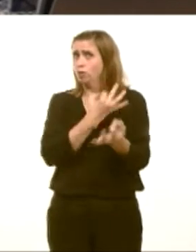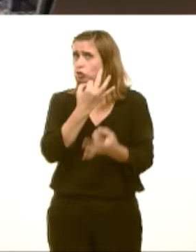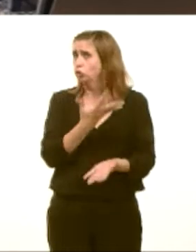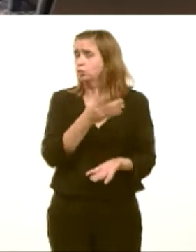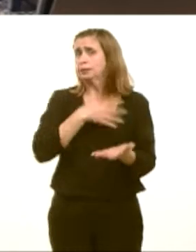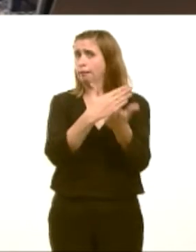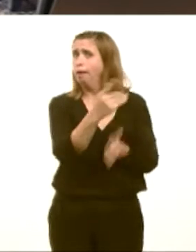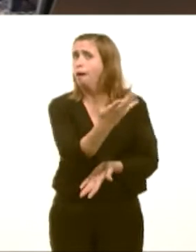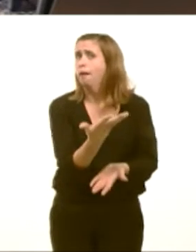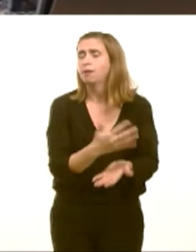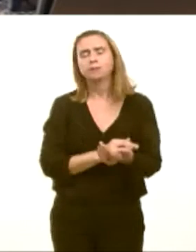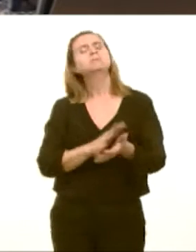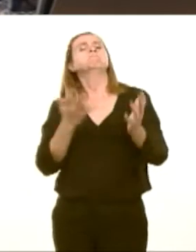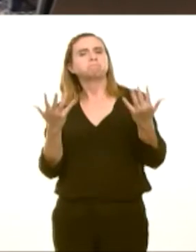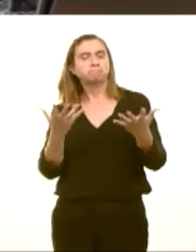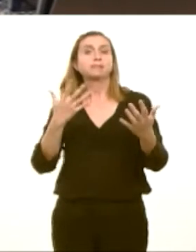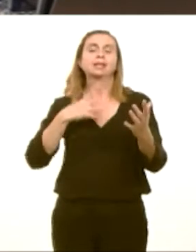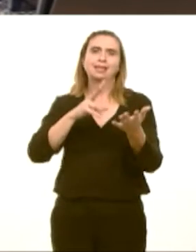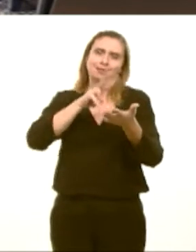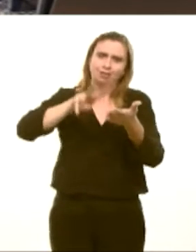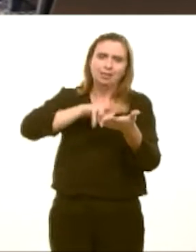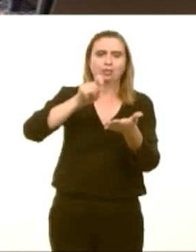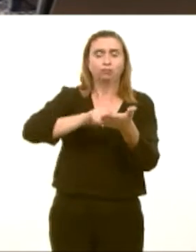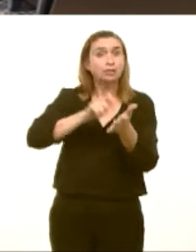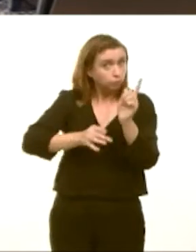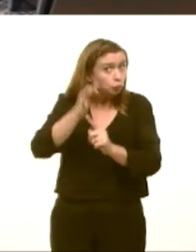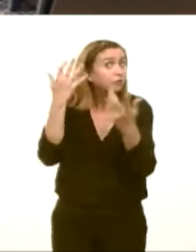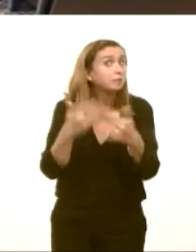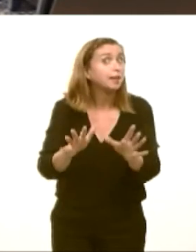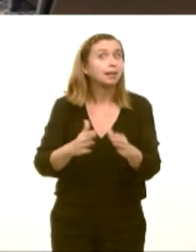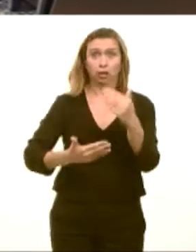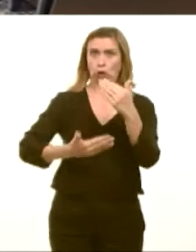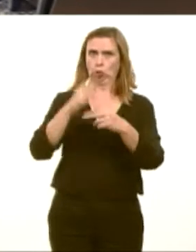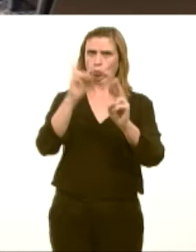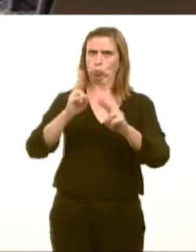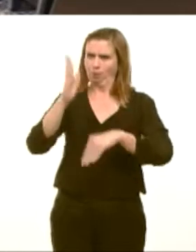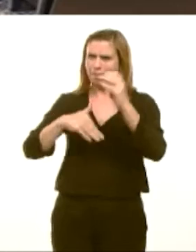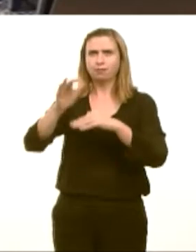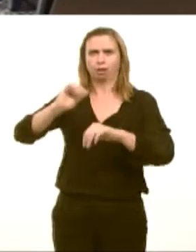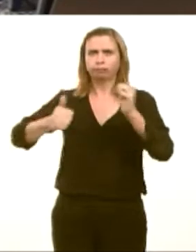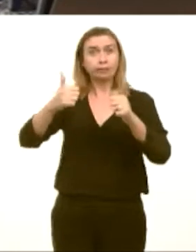Weíre seeing literacy levels improve and numeracy levels improve, weíre seeing new schools being built across Wales, and it isnít happening in England, of course.